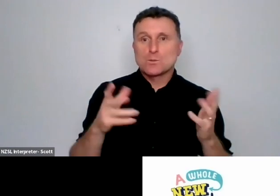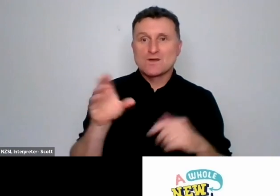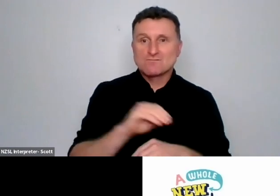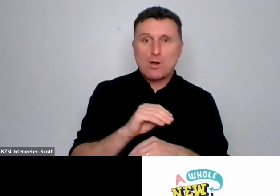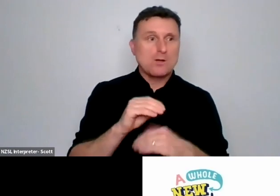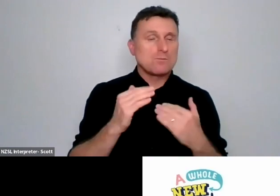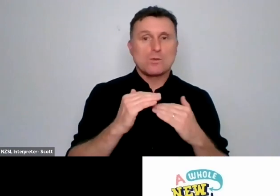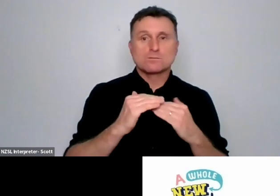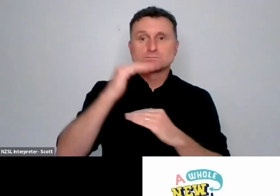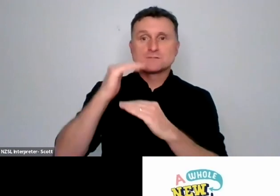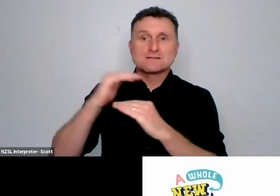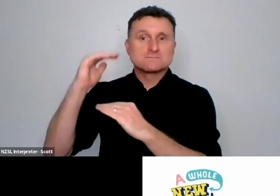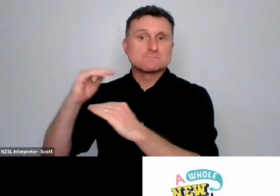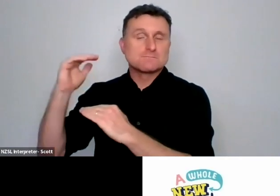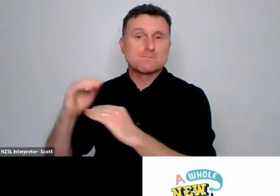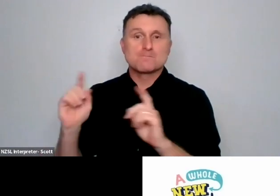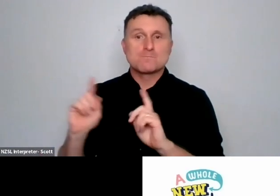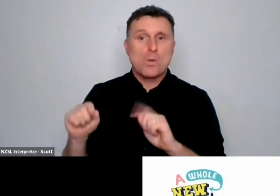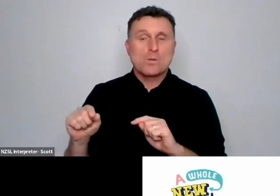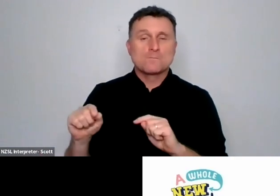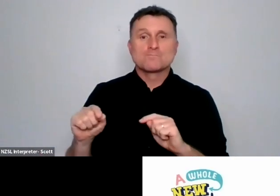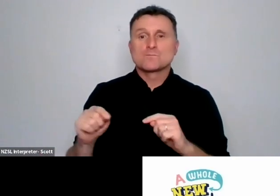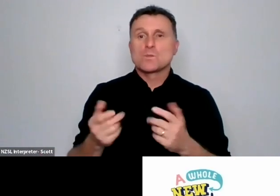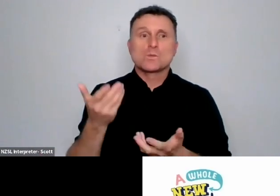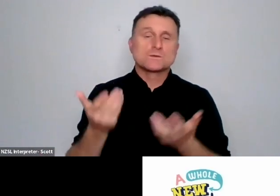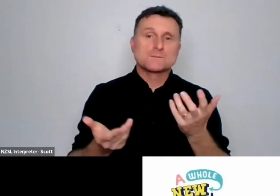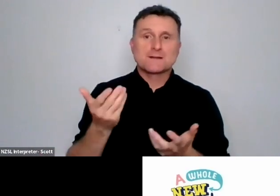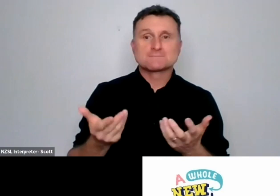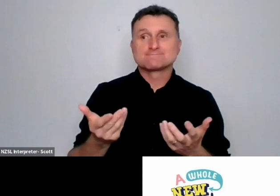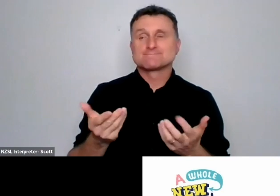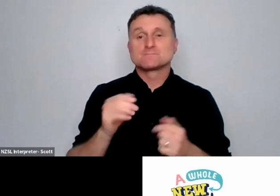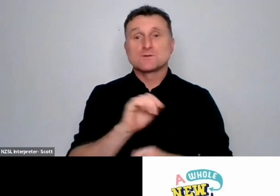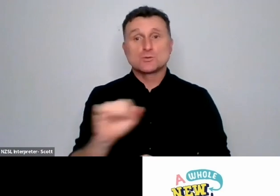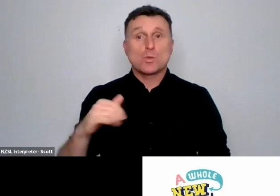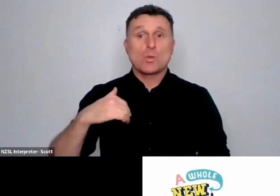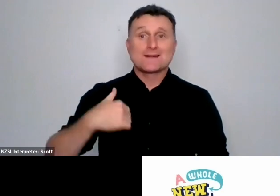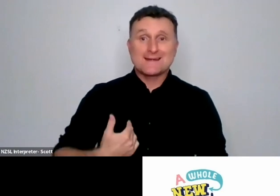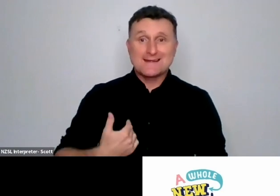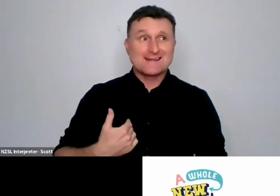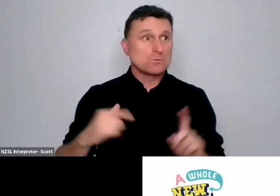necessarily make a huge difference to what your needs are. You just need support to have your needs meet